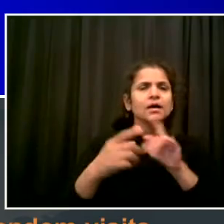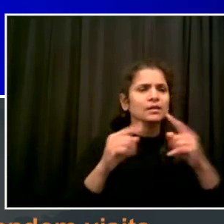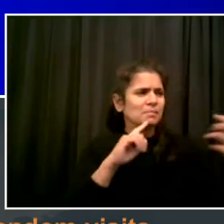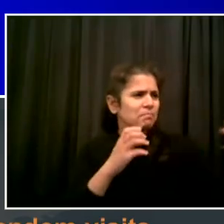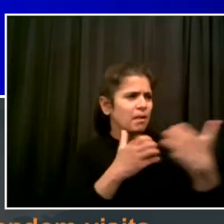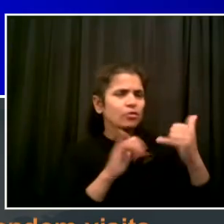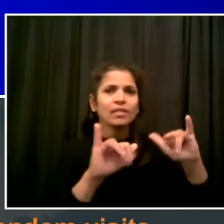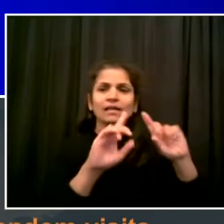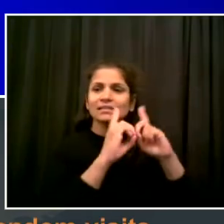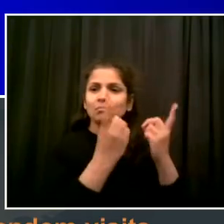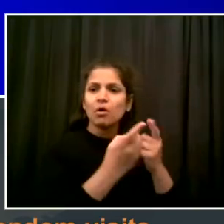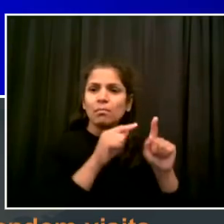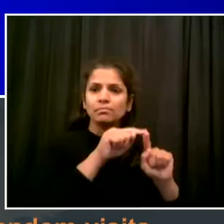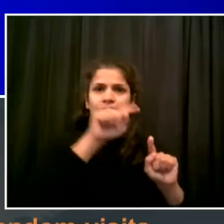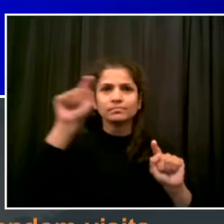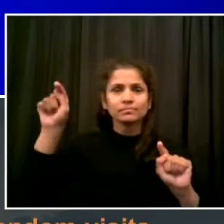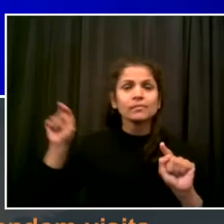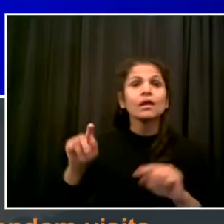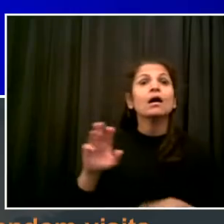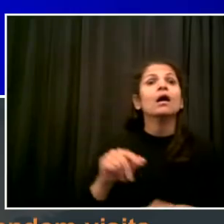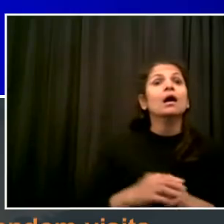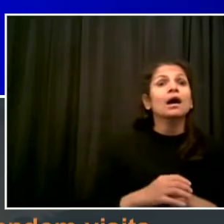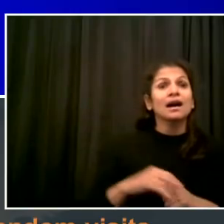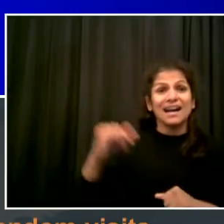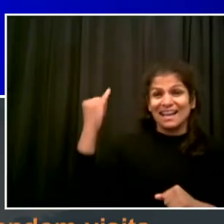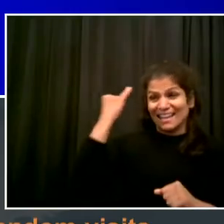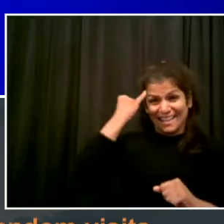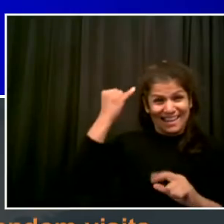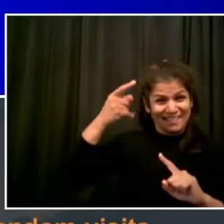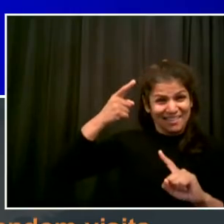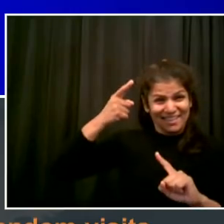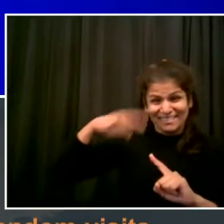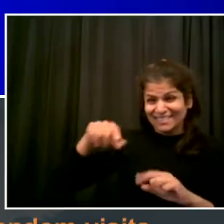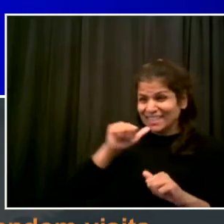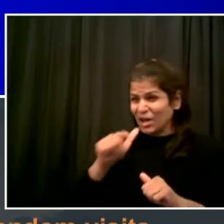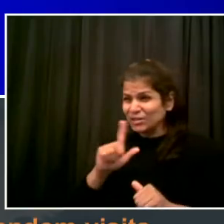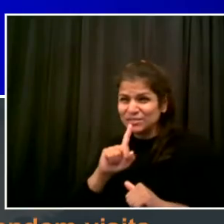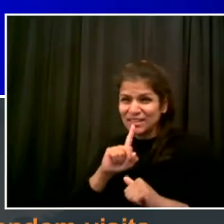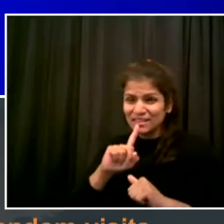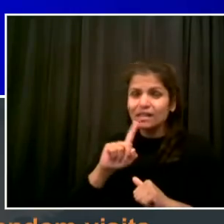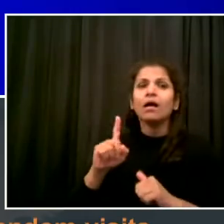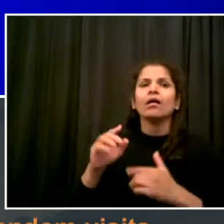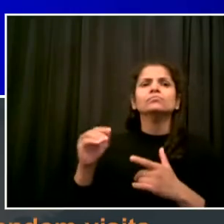SMALL BUSINESS SERVICES OR A COULD INCLUDE